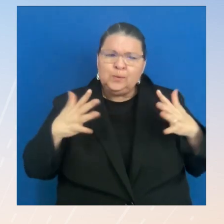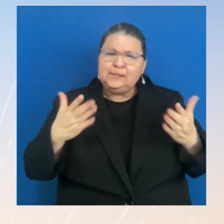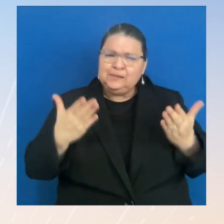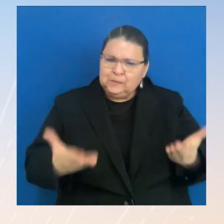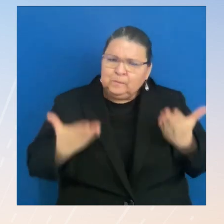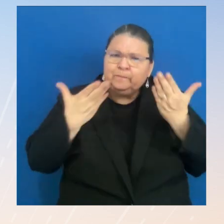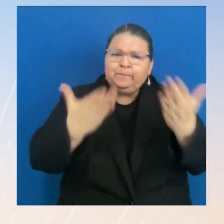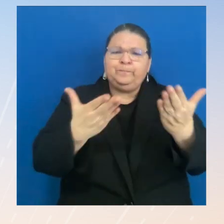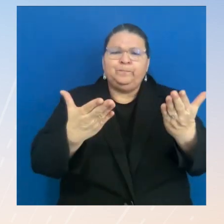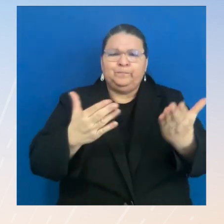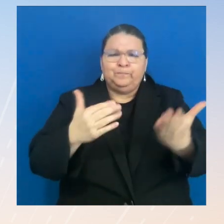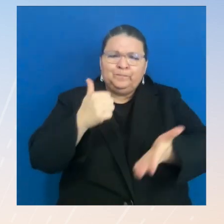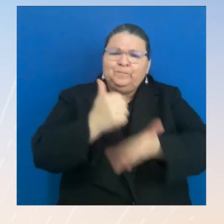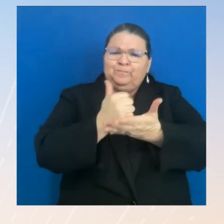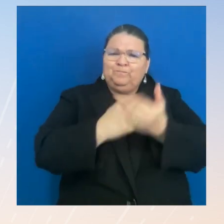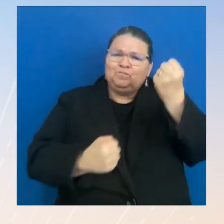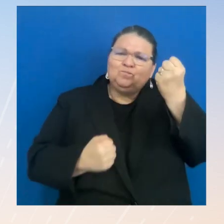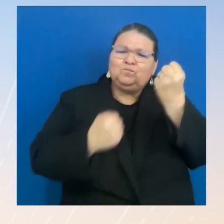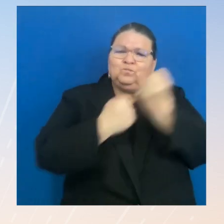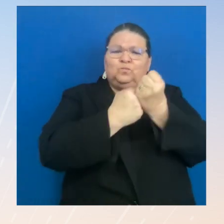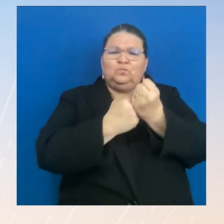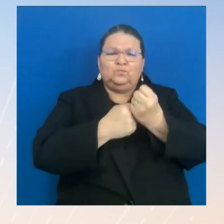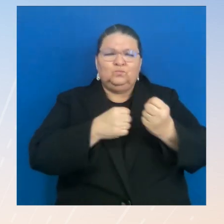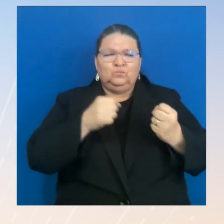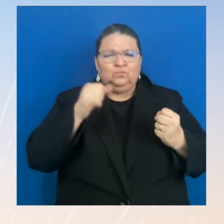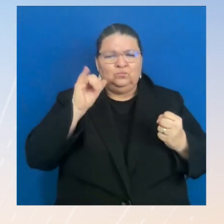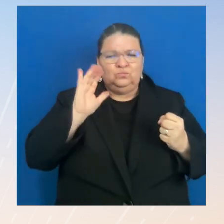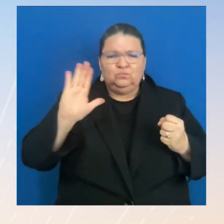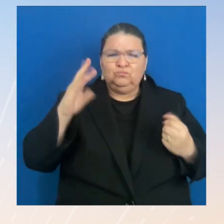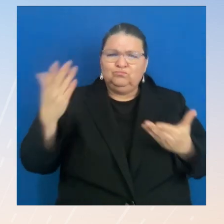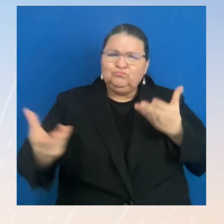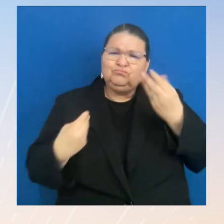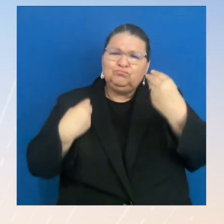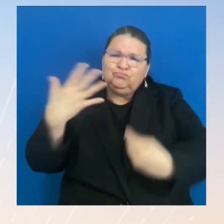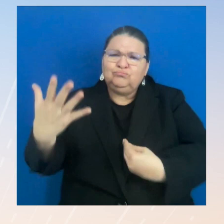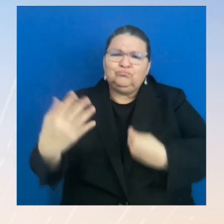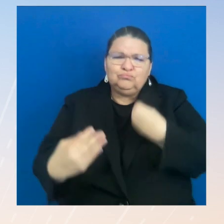to Ukraine than any year in history. And I did a bit of an outline for you at the beginning: